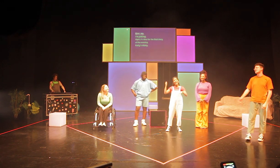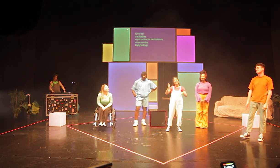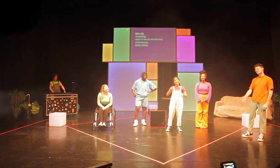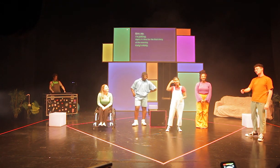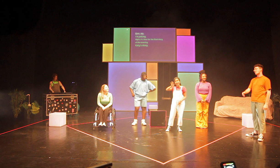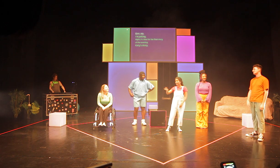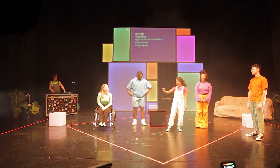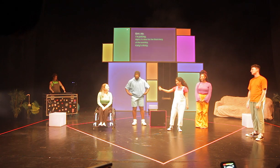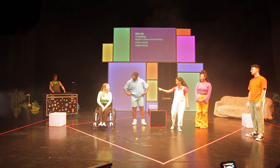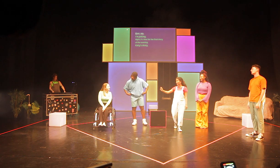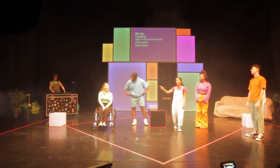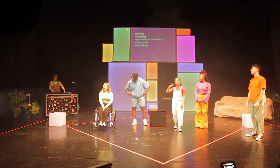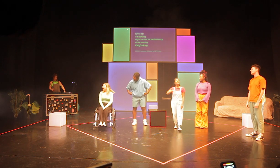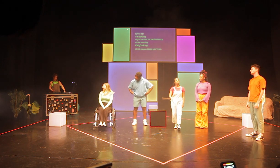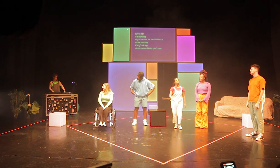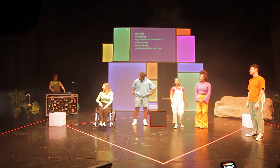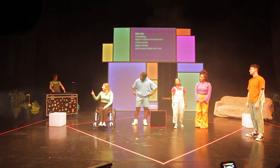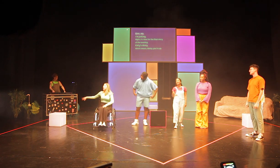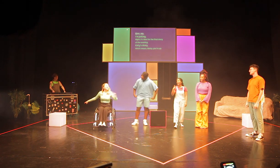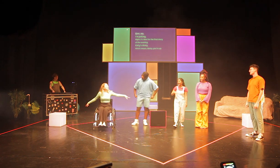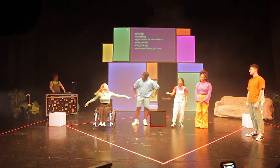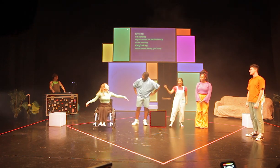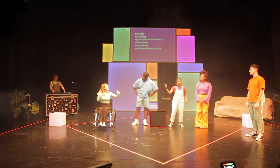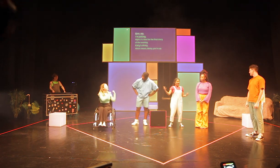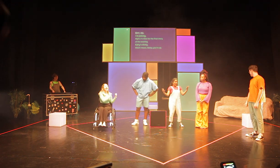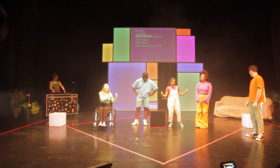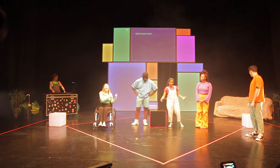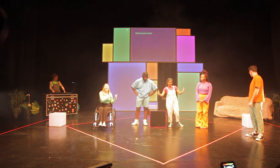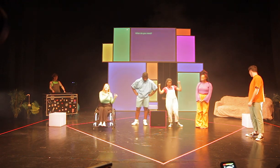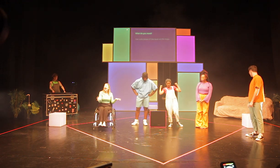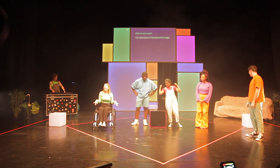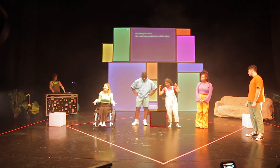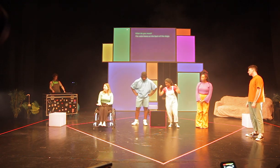you're up. What do you need? - I need the three light boxes at the back of